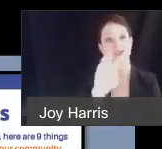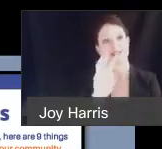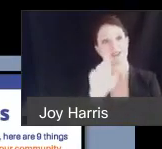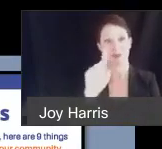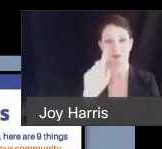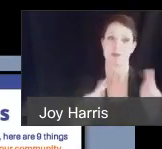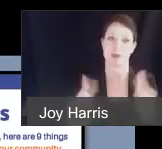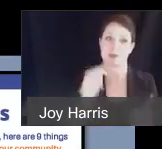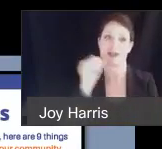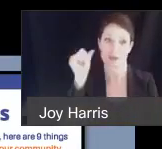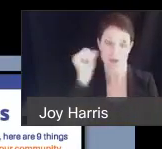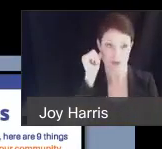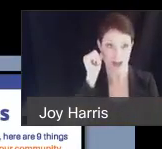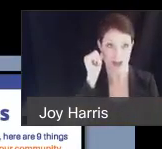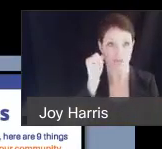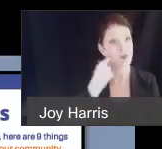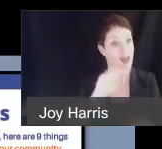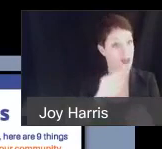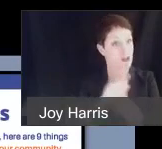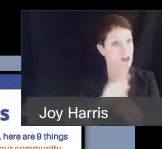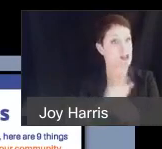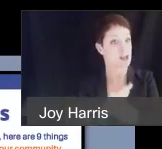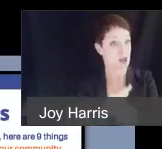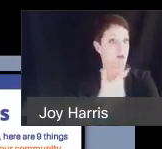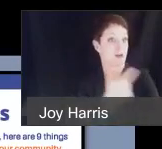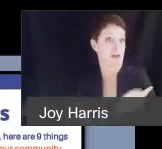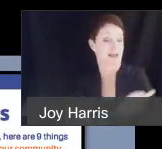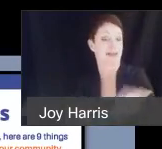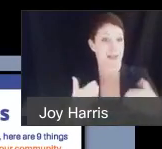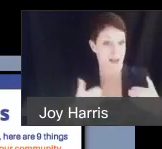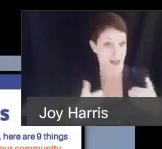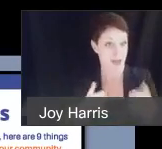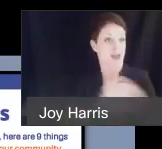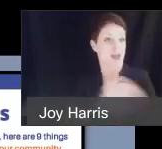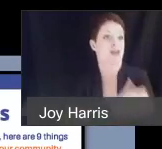As long as we have an adequate supply of vaccine, this clinic will operate five days a week,